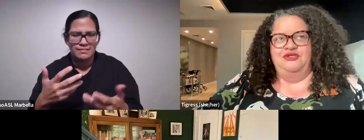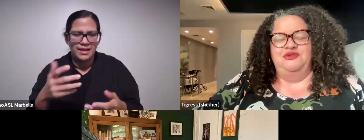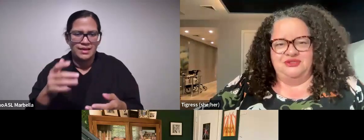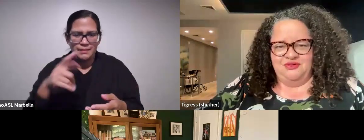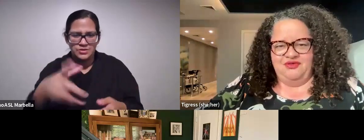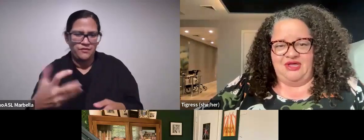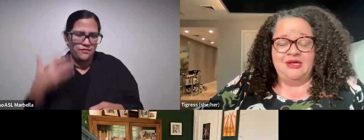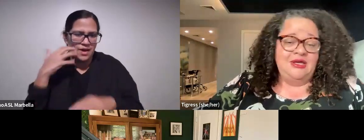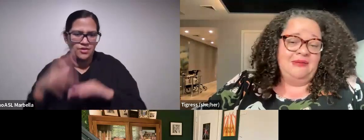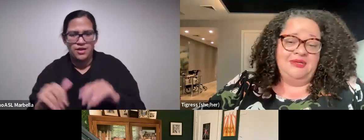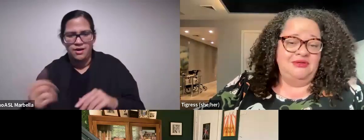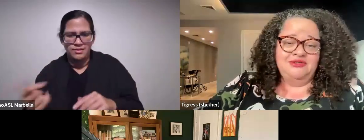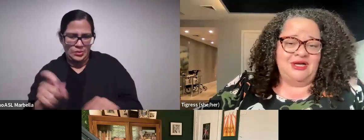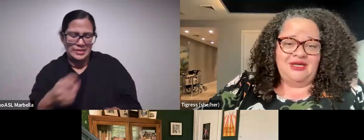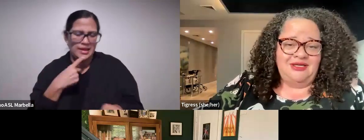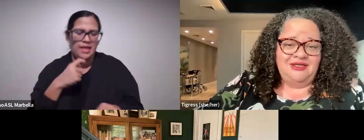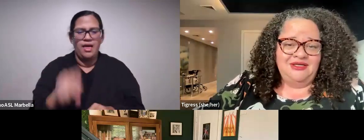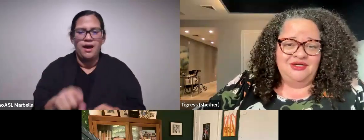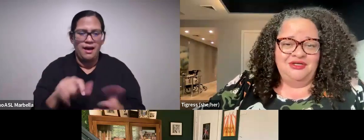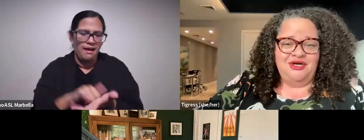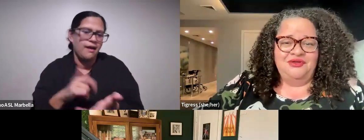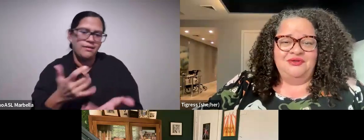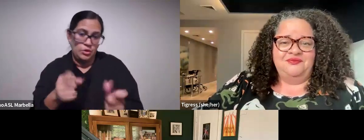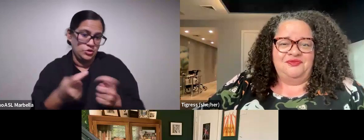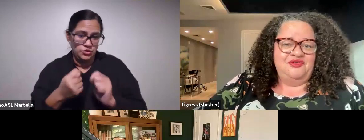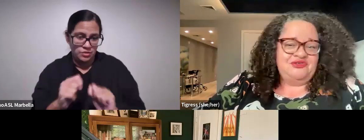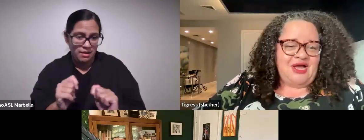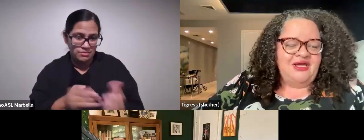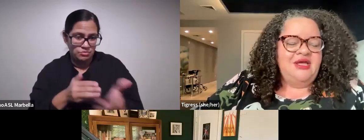of course you can sue them for that. I mean, you can try. You can try.